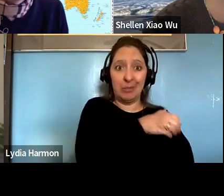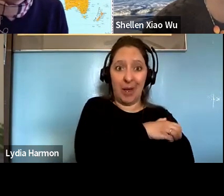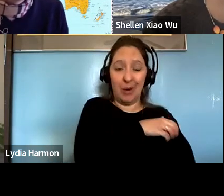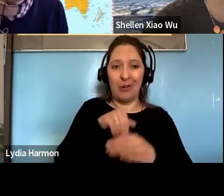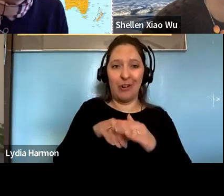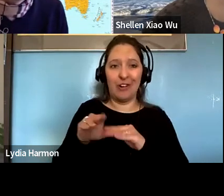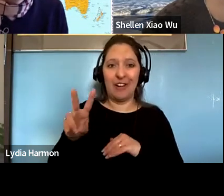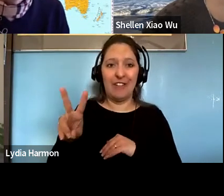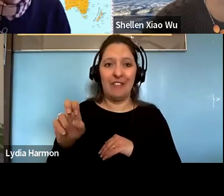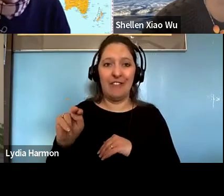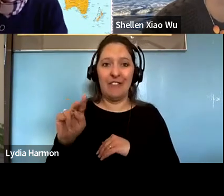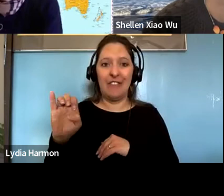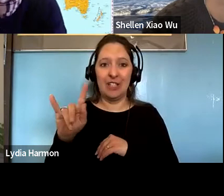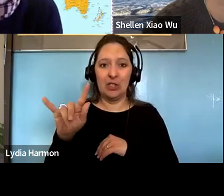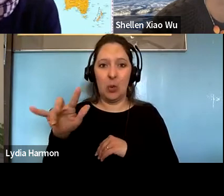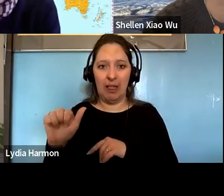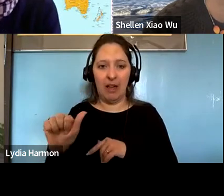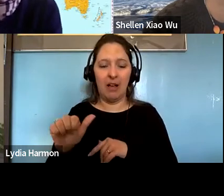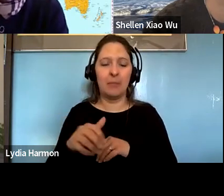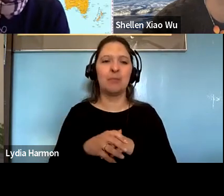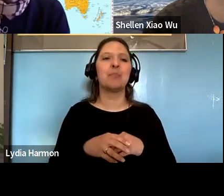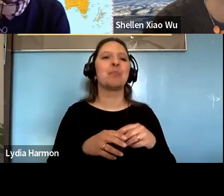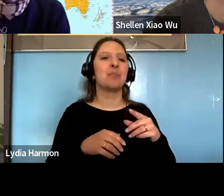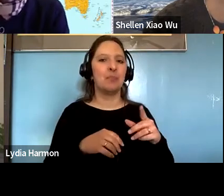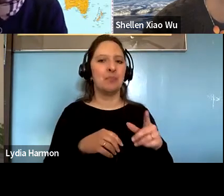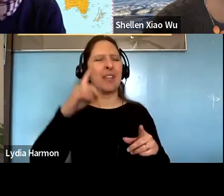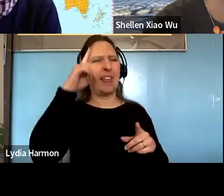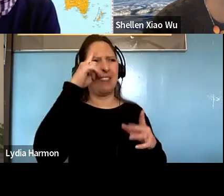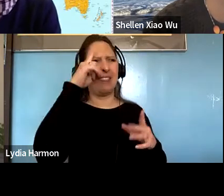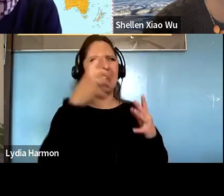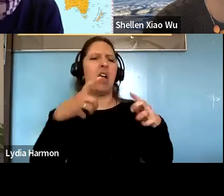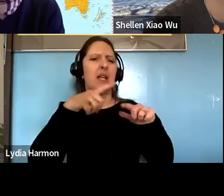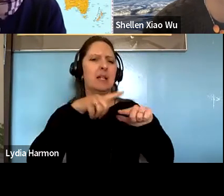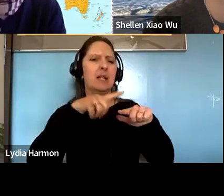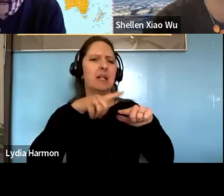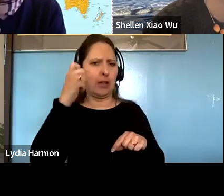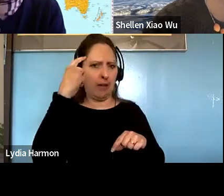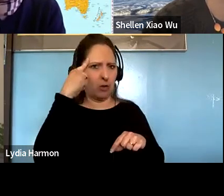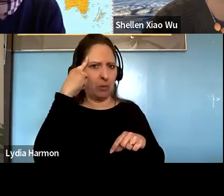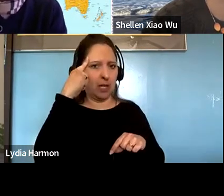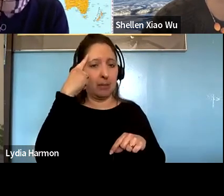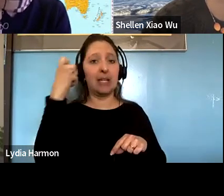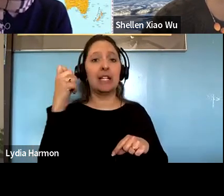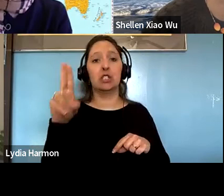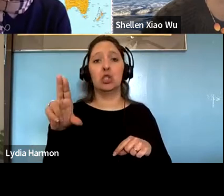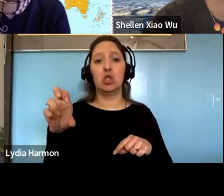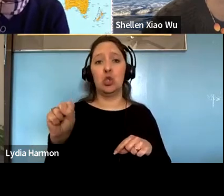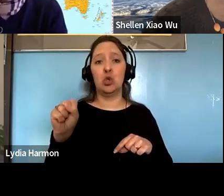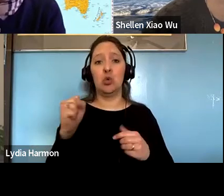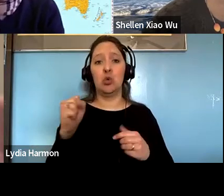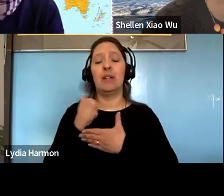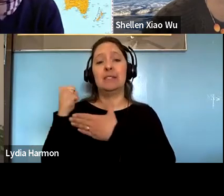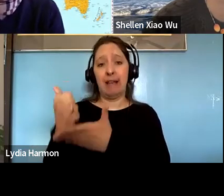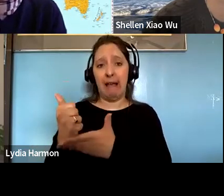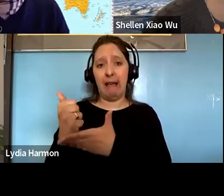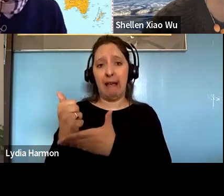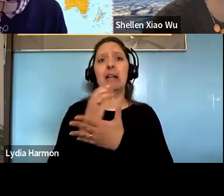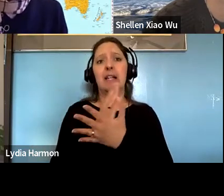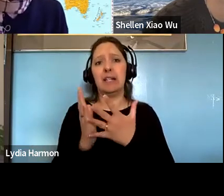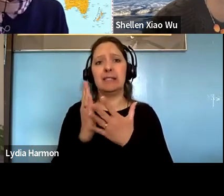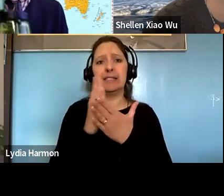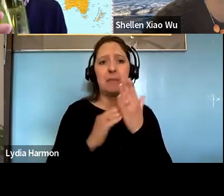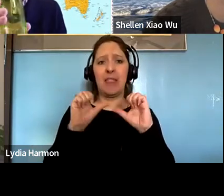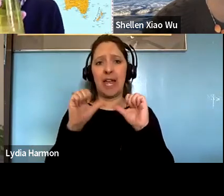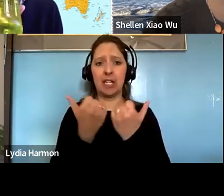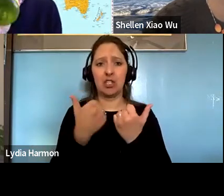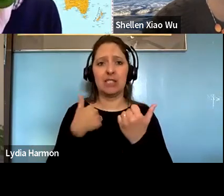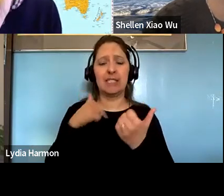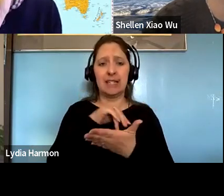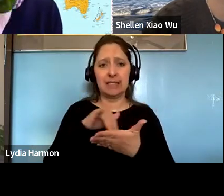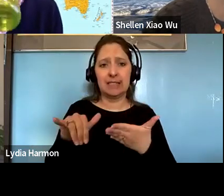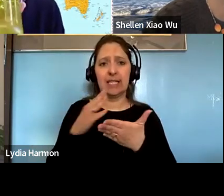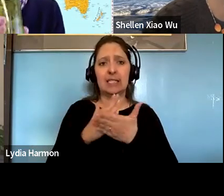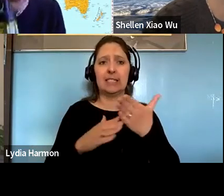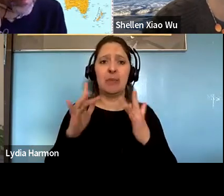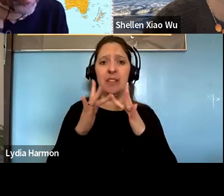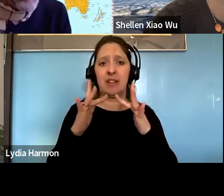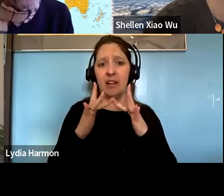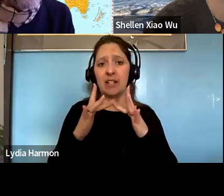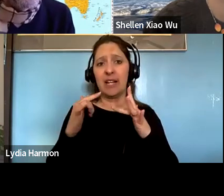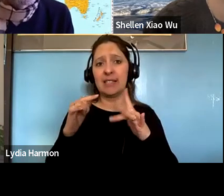Timothy Gill: yeah yeah I just say in yeah I mean I think a lot of does depend on the government, you know because, like USAid and National Endowment for Democracy, some of those agencies that I study in some contexts work directly with the government, you know they might work with.